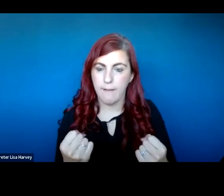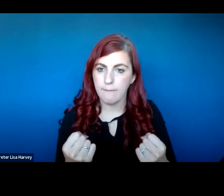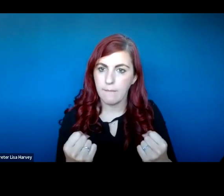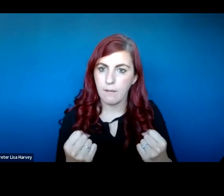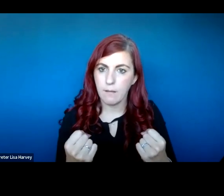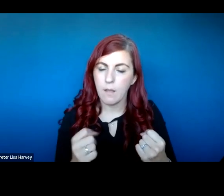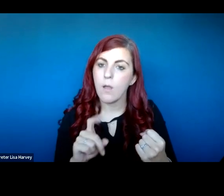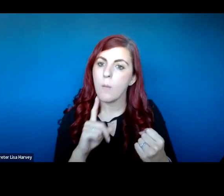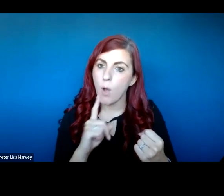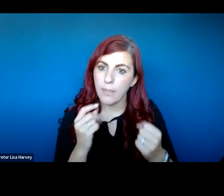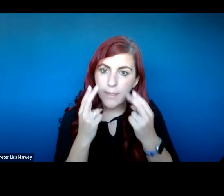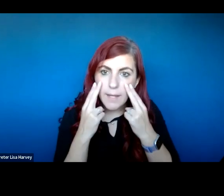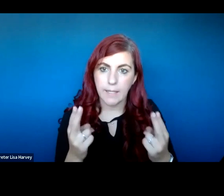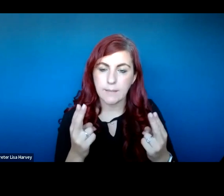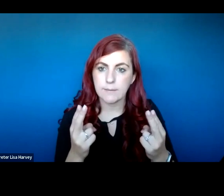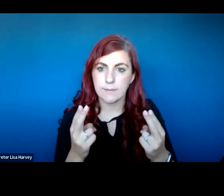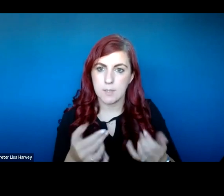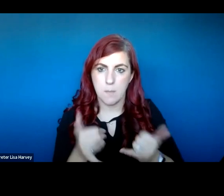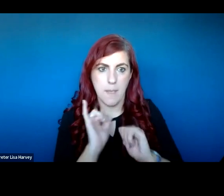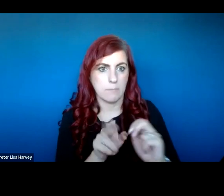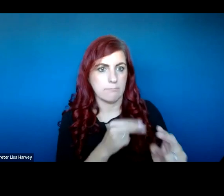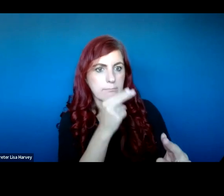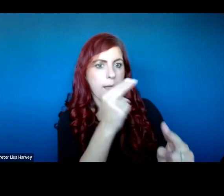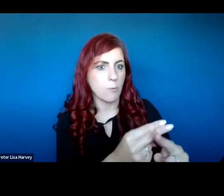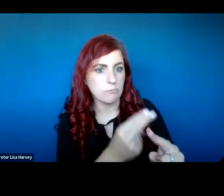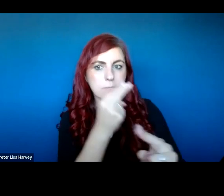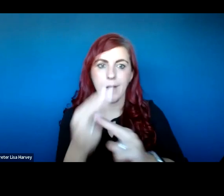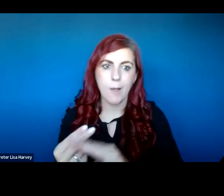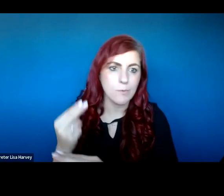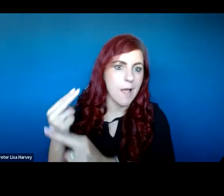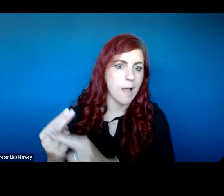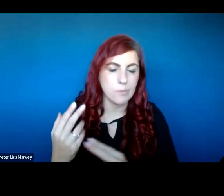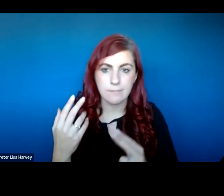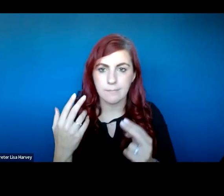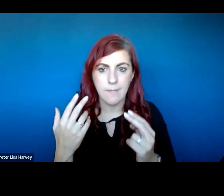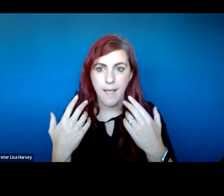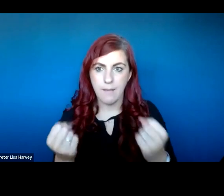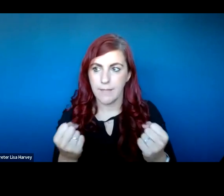But they need to go out and be living as normal a life as possible.